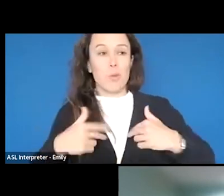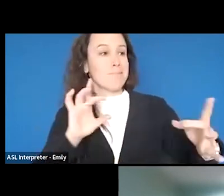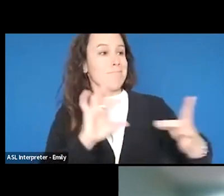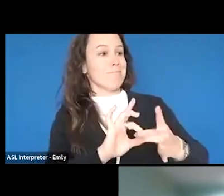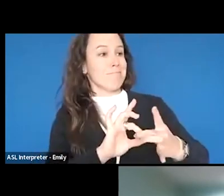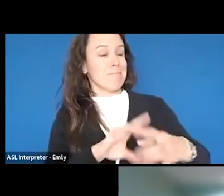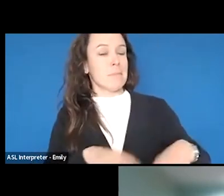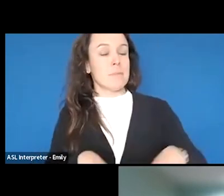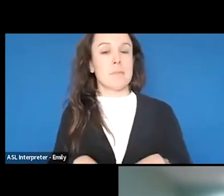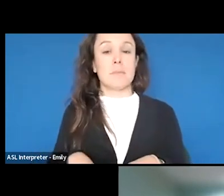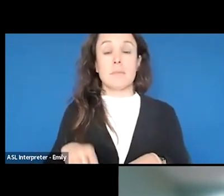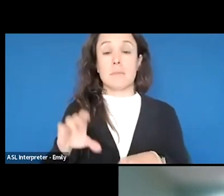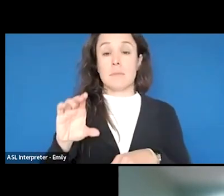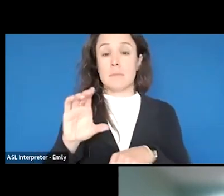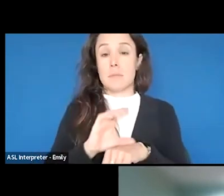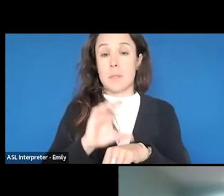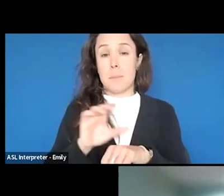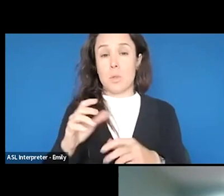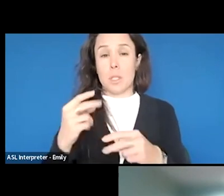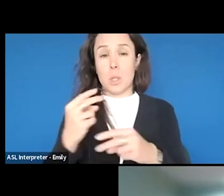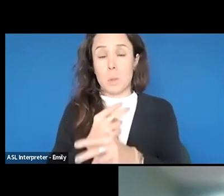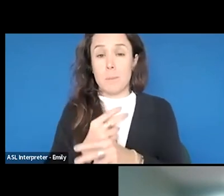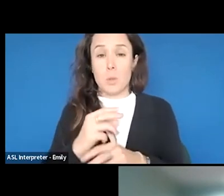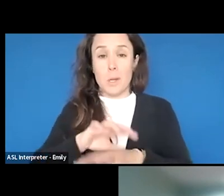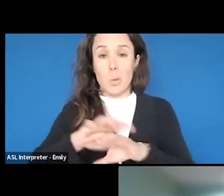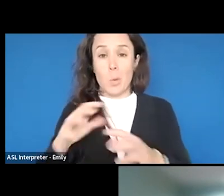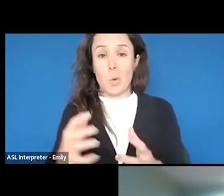the role of human communication has often been underestimated.